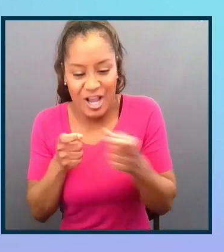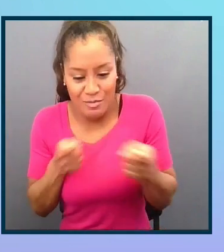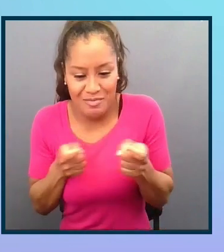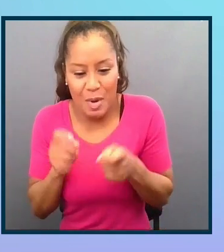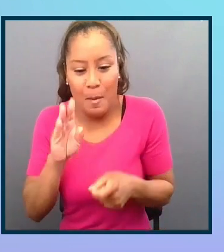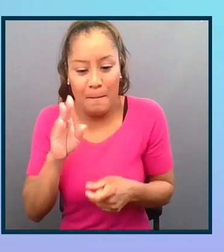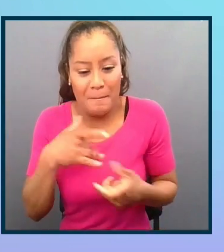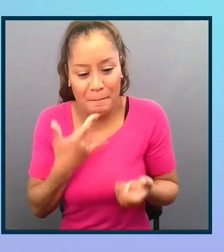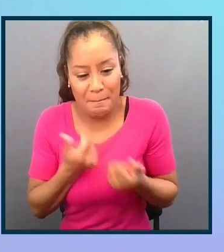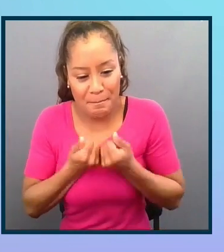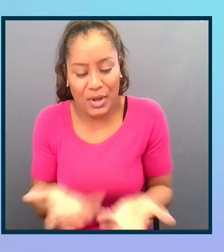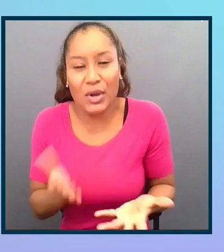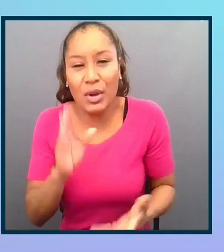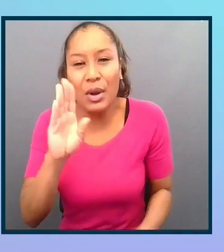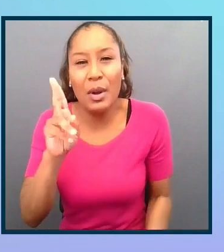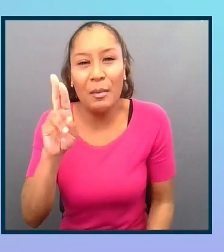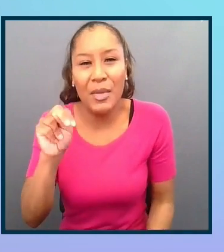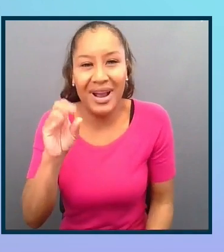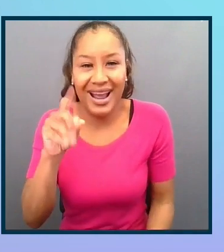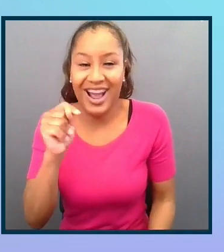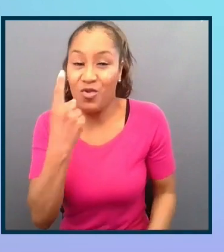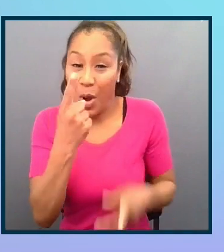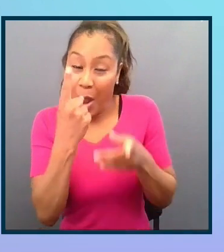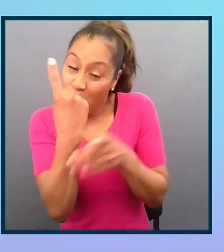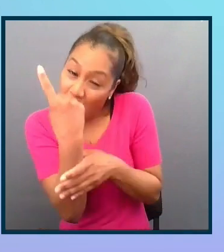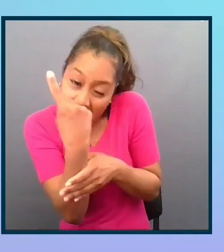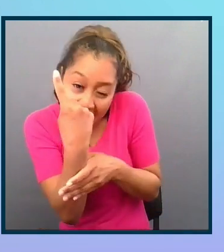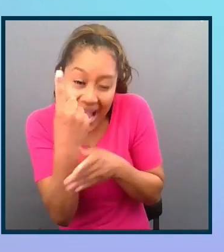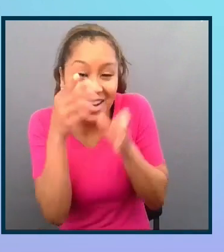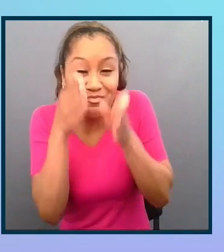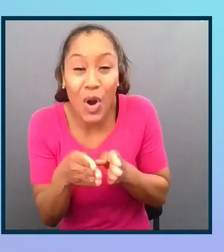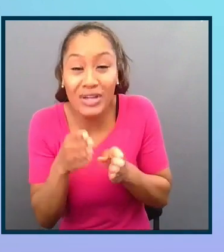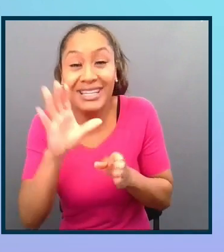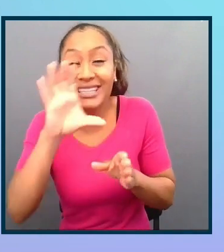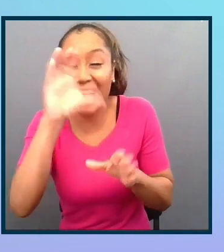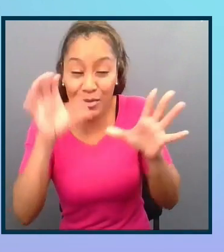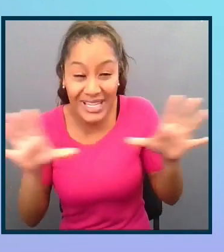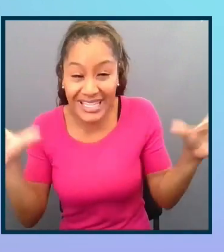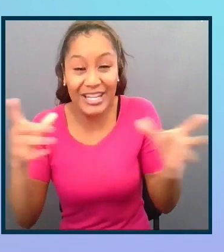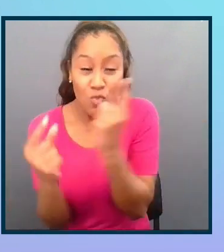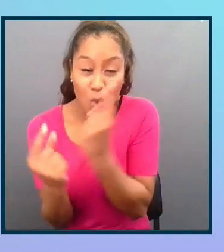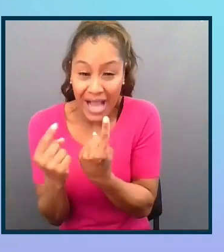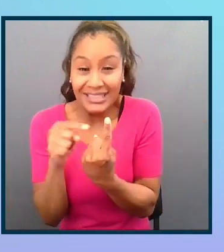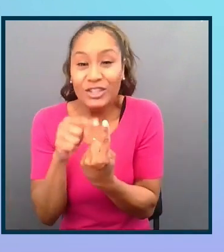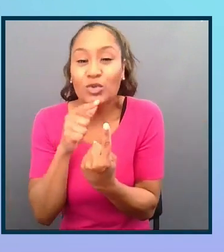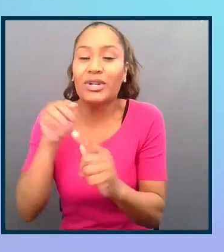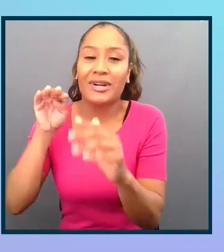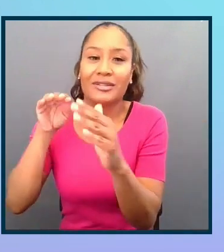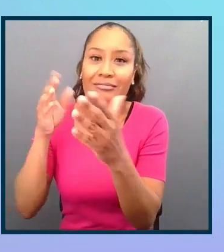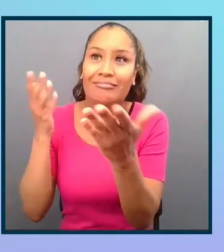This question is from someone who is the one person at their org who is advocating for accessibility.